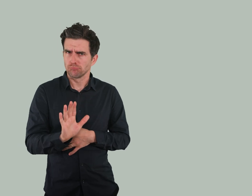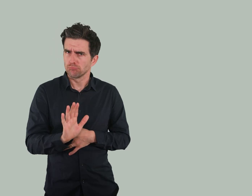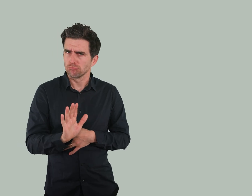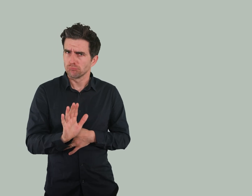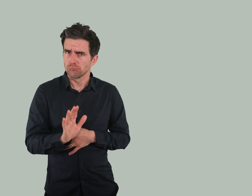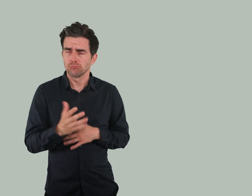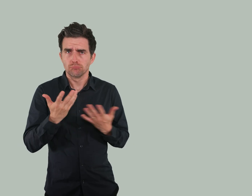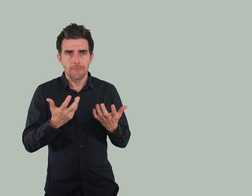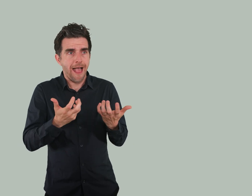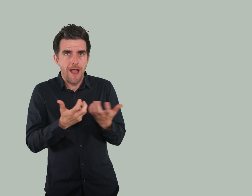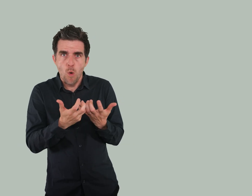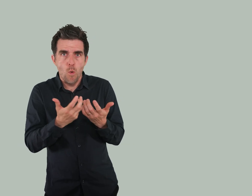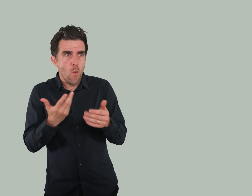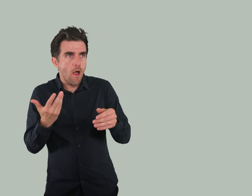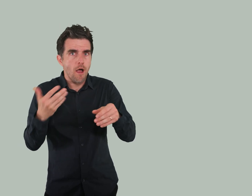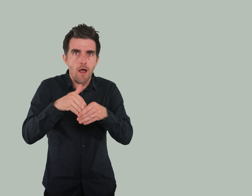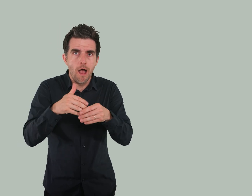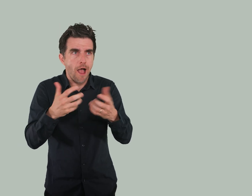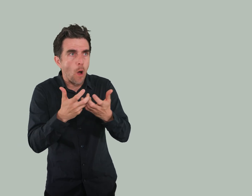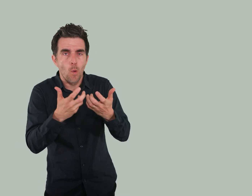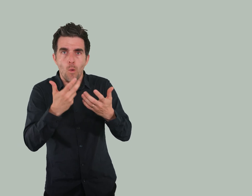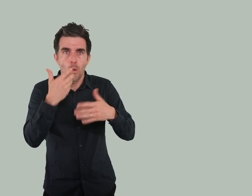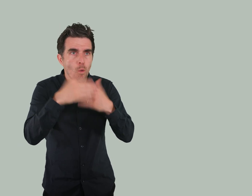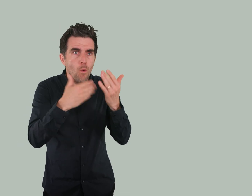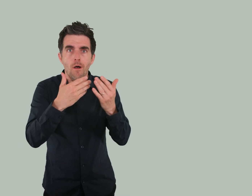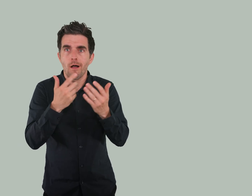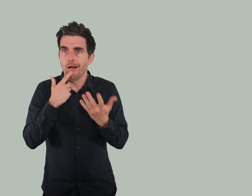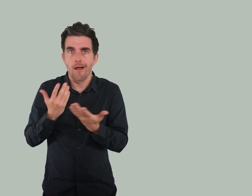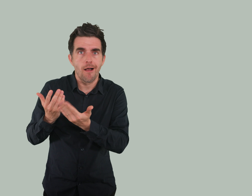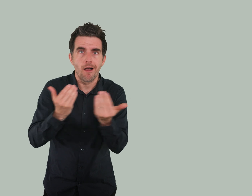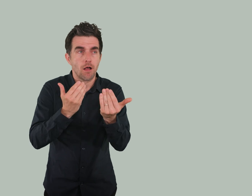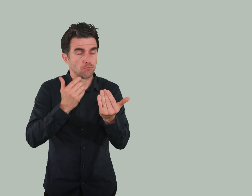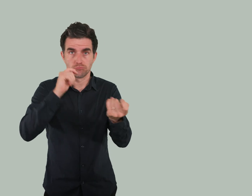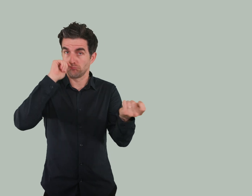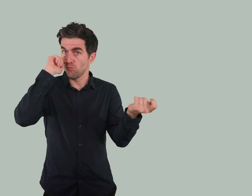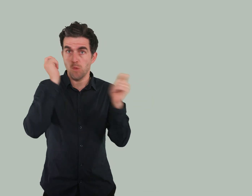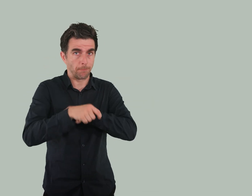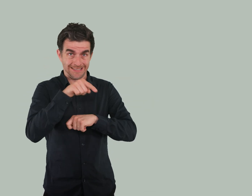It is the erosion of the labour market’s base layer: